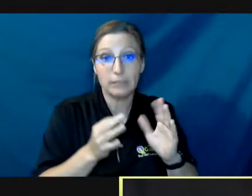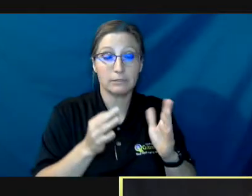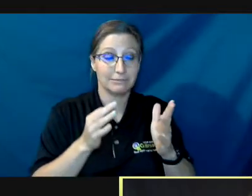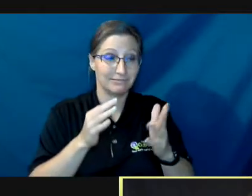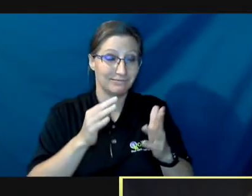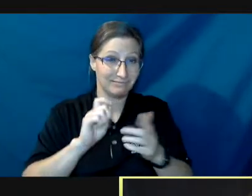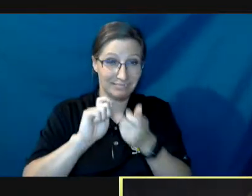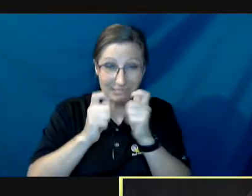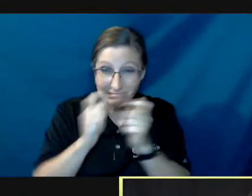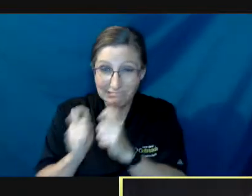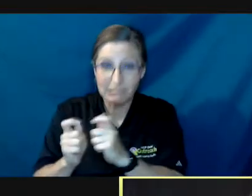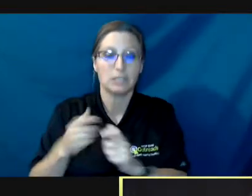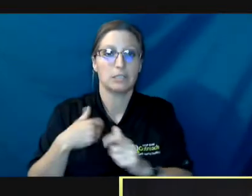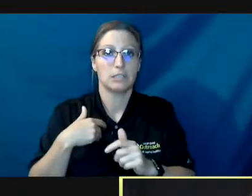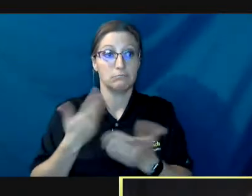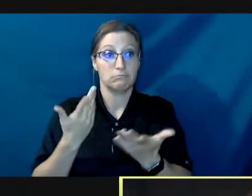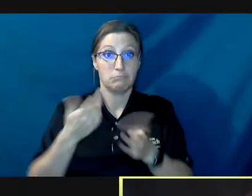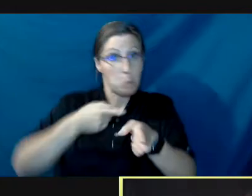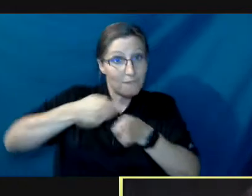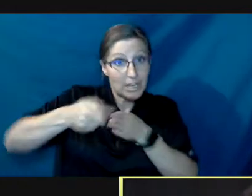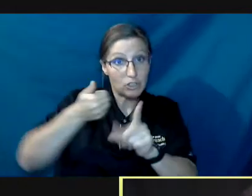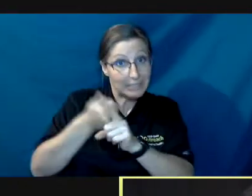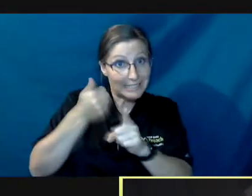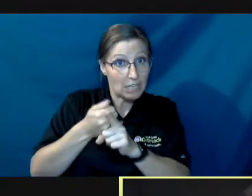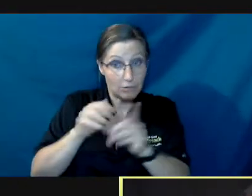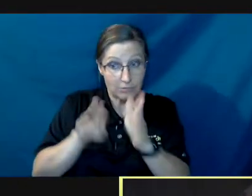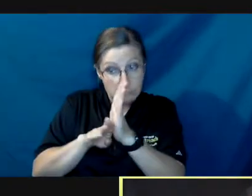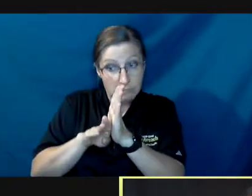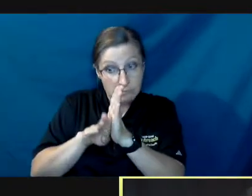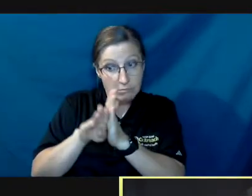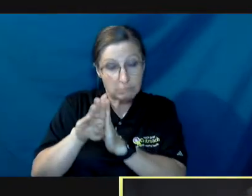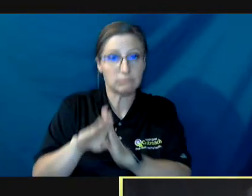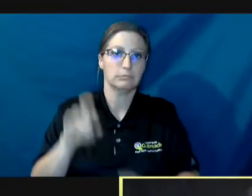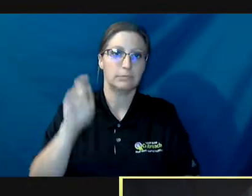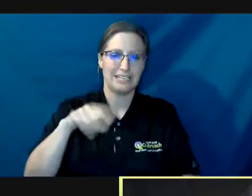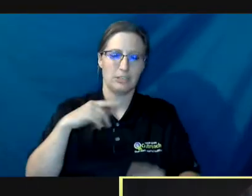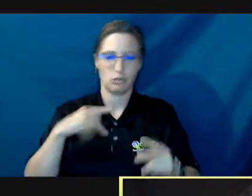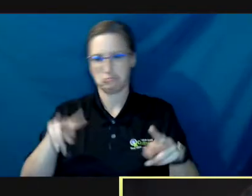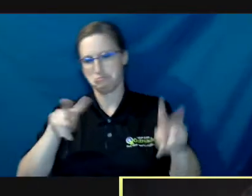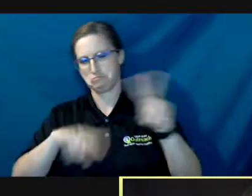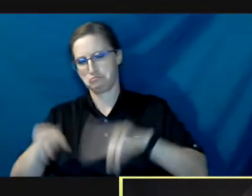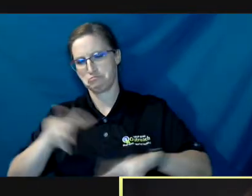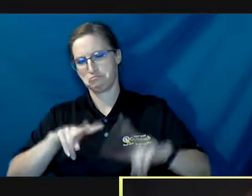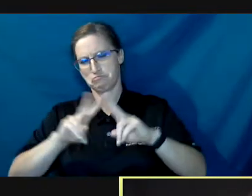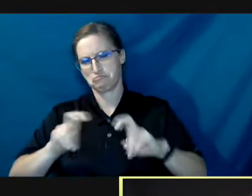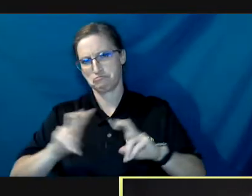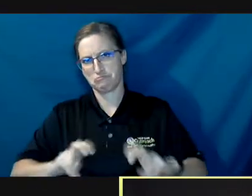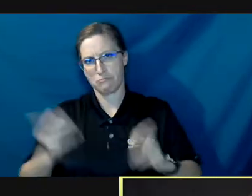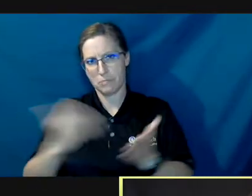development of the profession itself, we needed to take a look at this again and revise some of